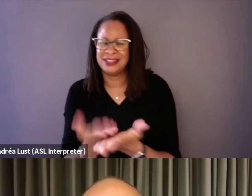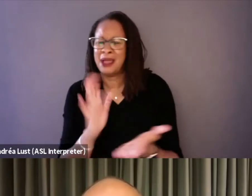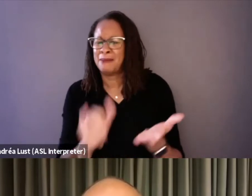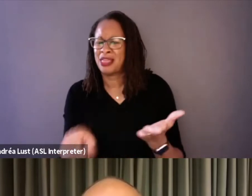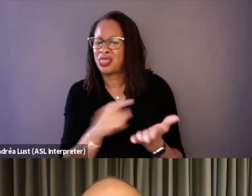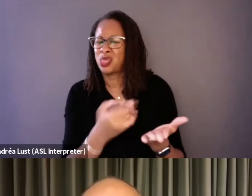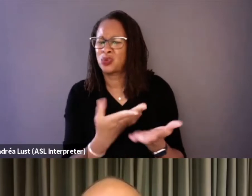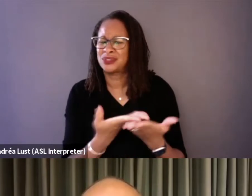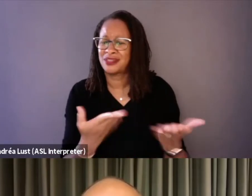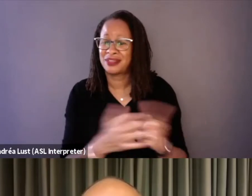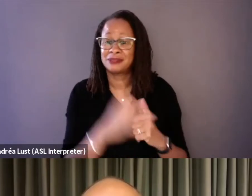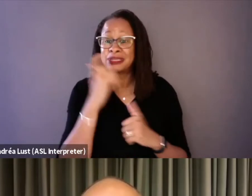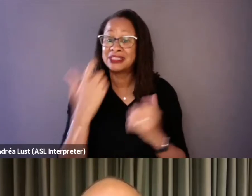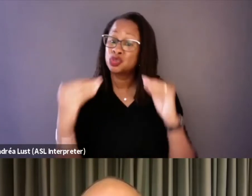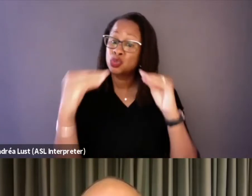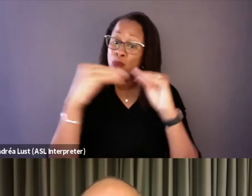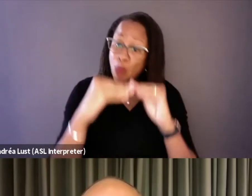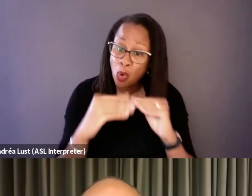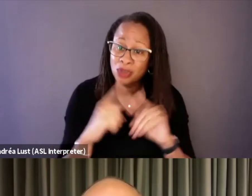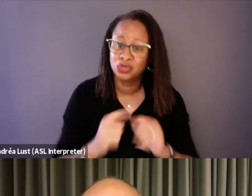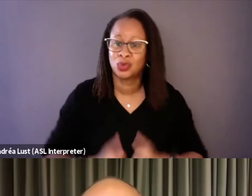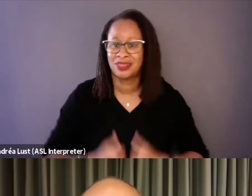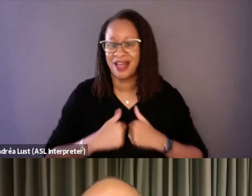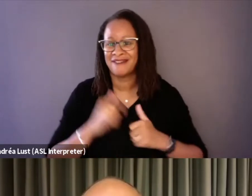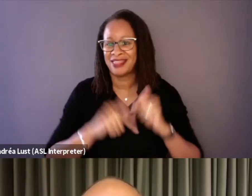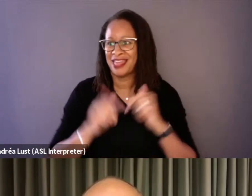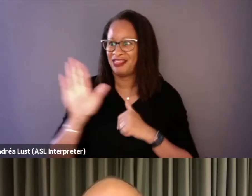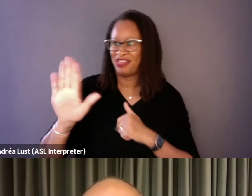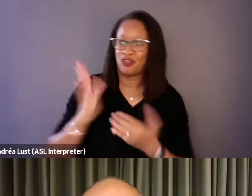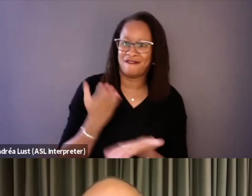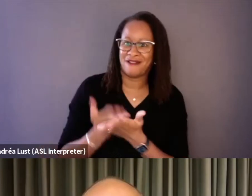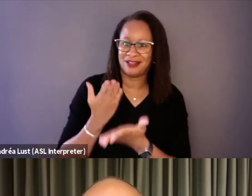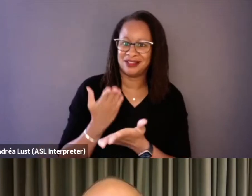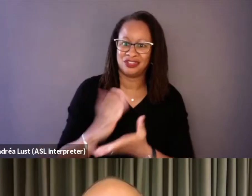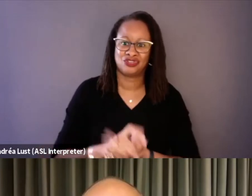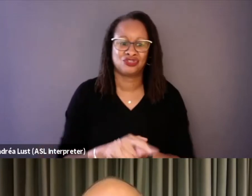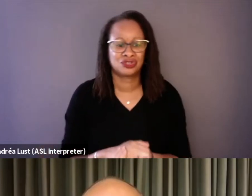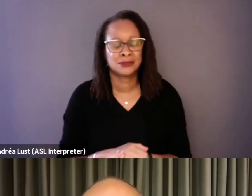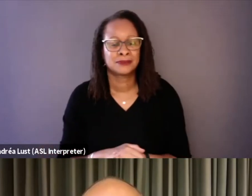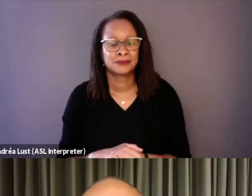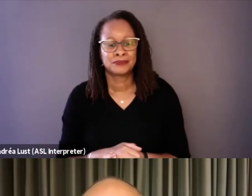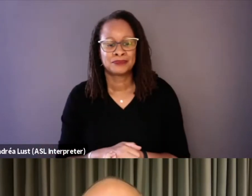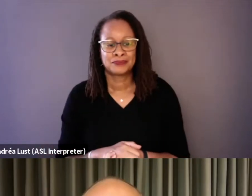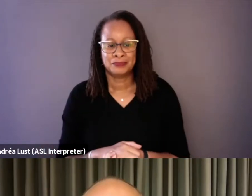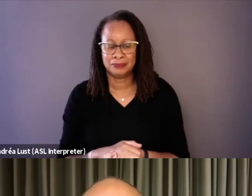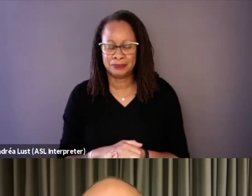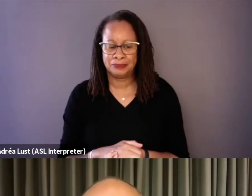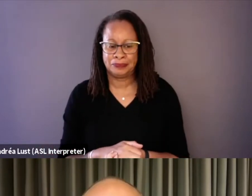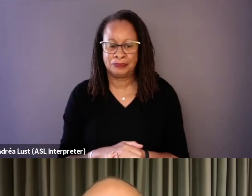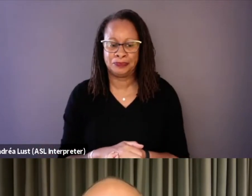there is more to life and it is about what the work means and what it's trying to say.